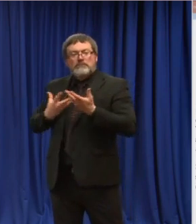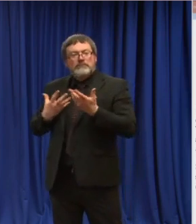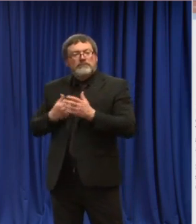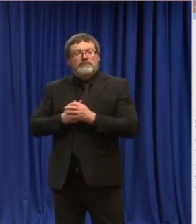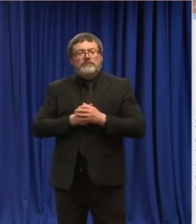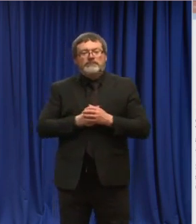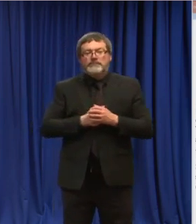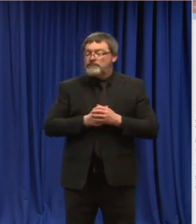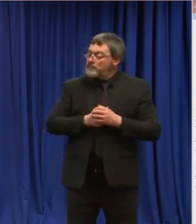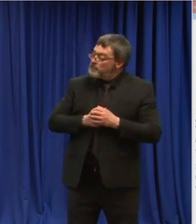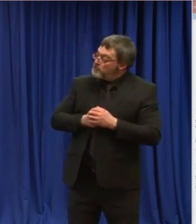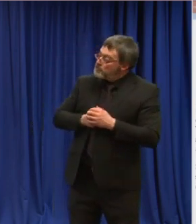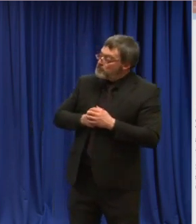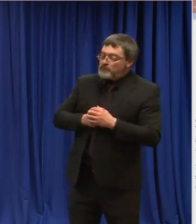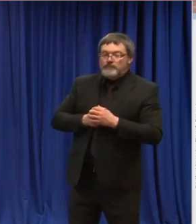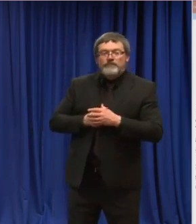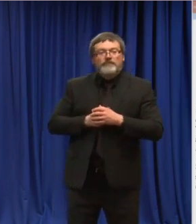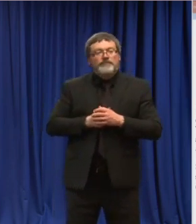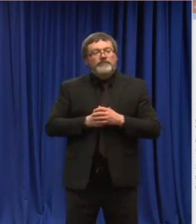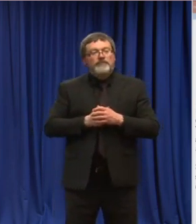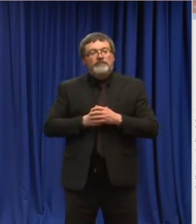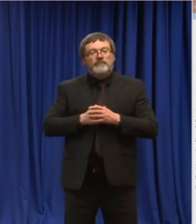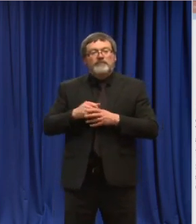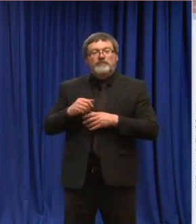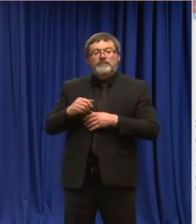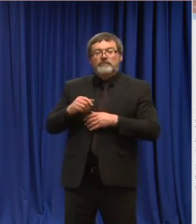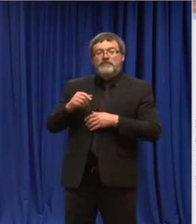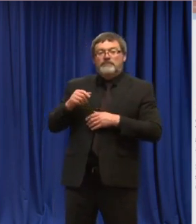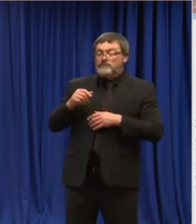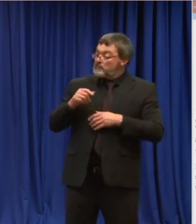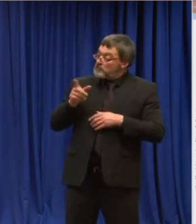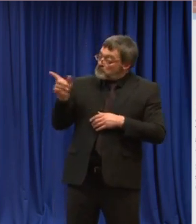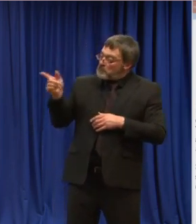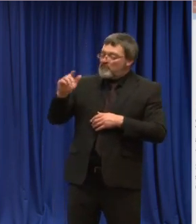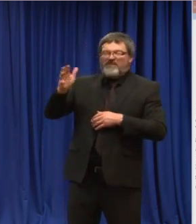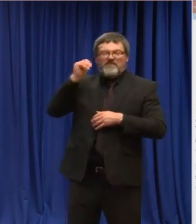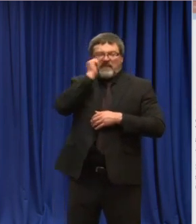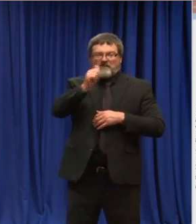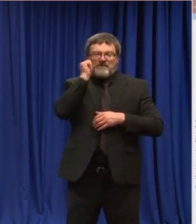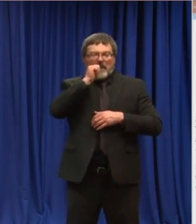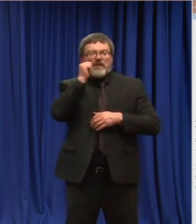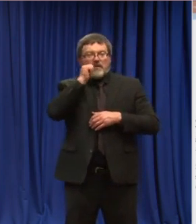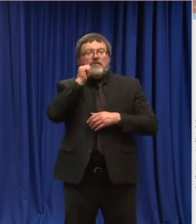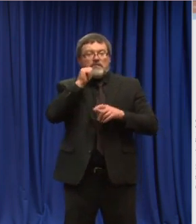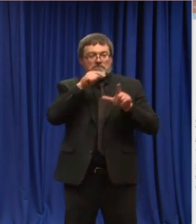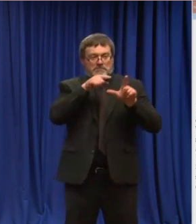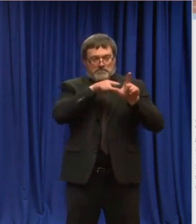IN OUR HEALTHCARE SYSTEMS, AND SO THIS IS A GRAPH BY DAY SHOWING THE DAILY HOSPITAL CENSUS.